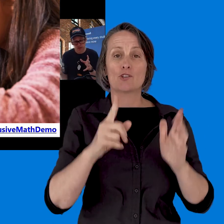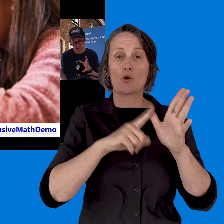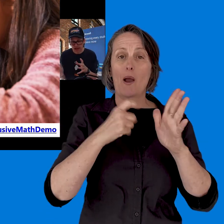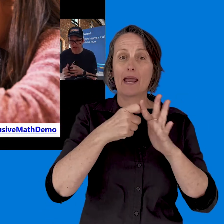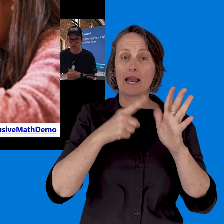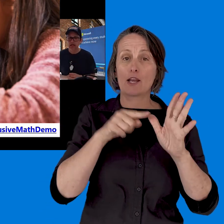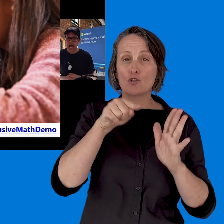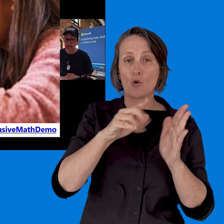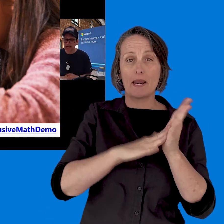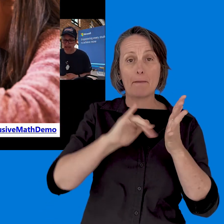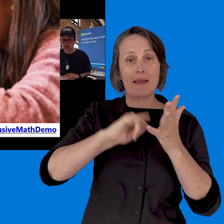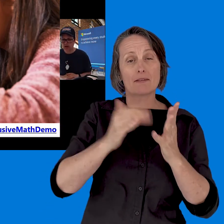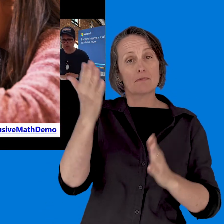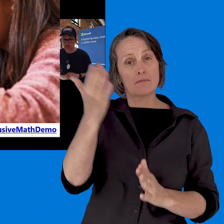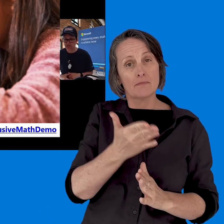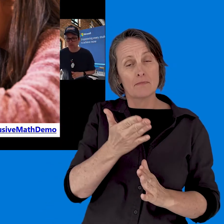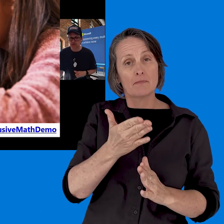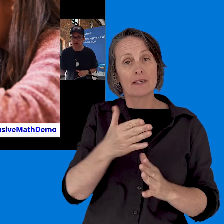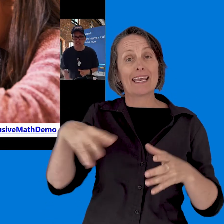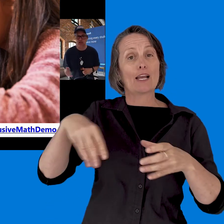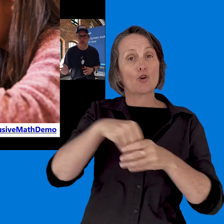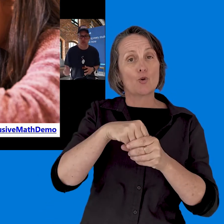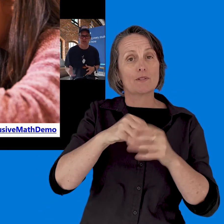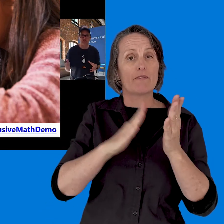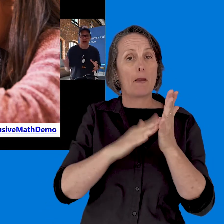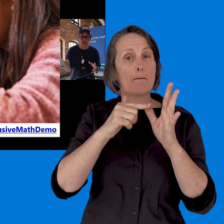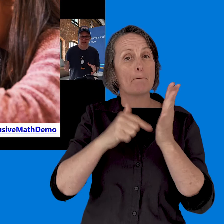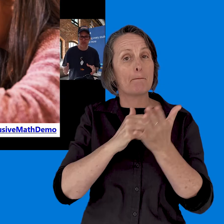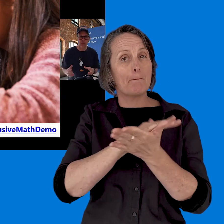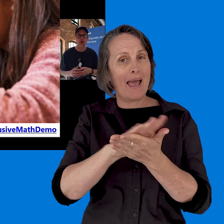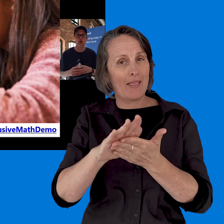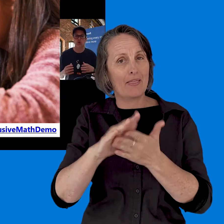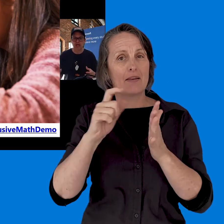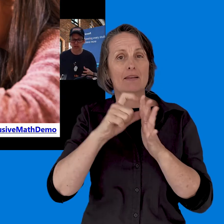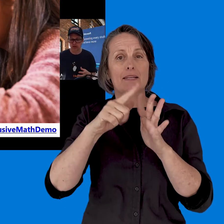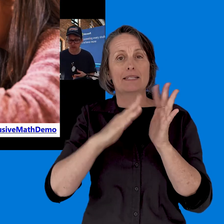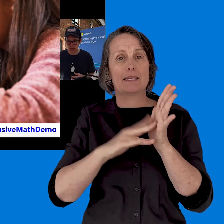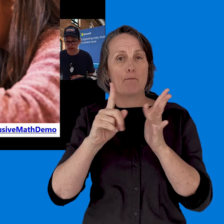So it's math aka.ms/InclusiveMathDemo will take you through